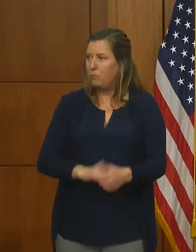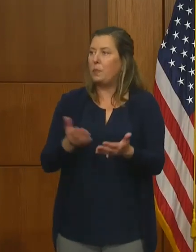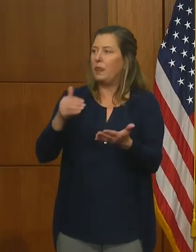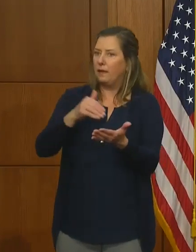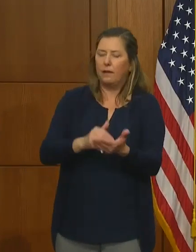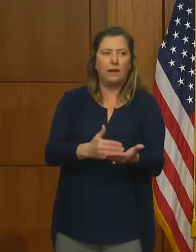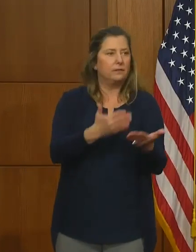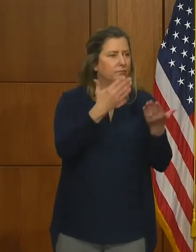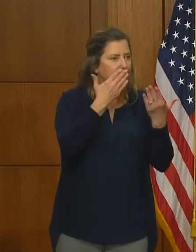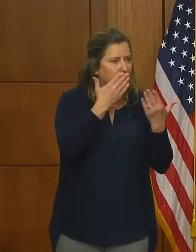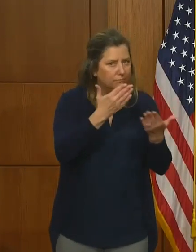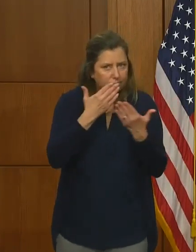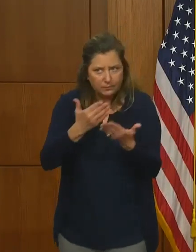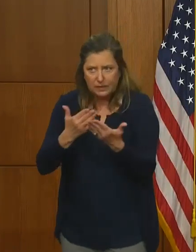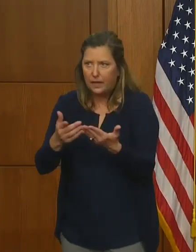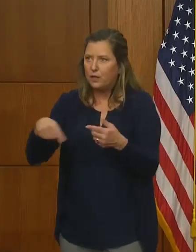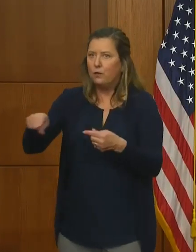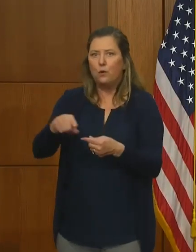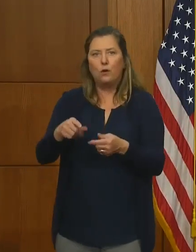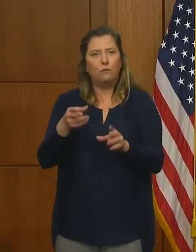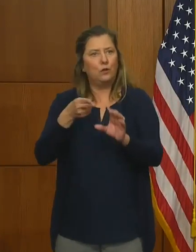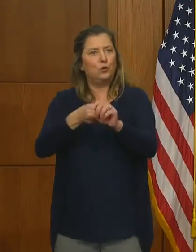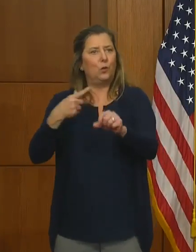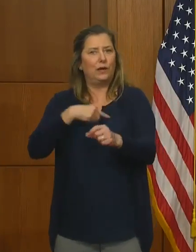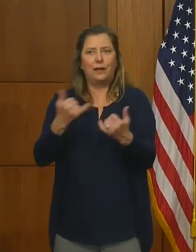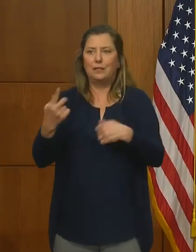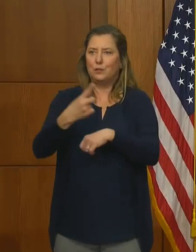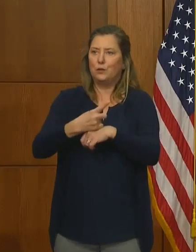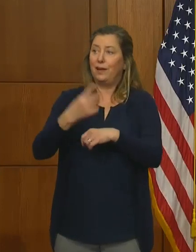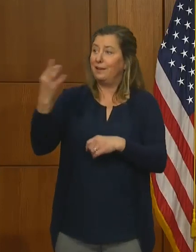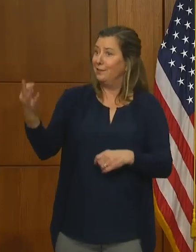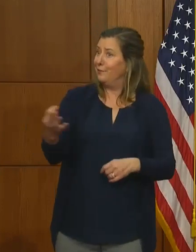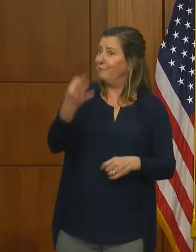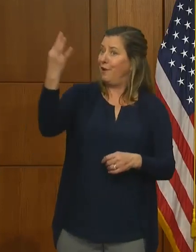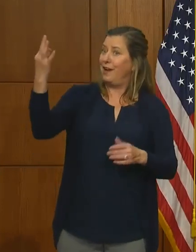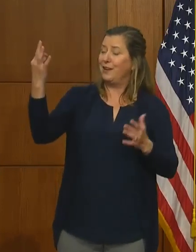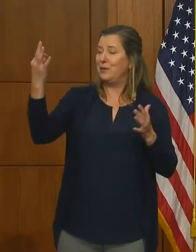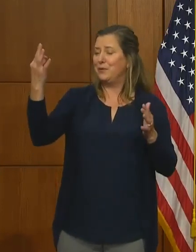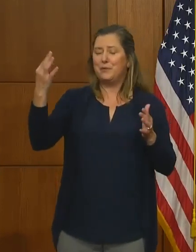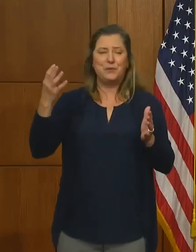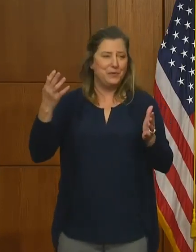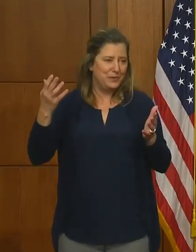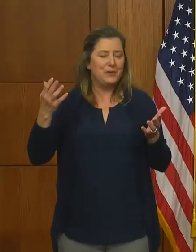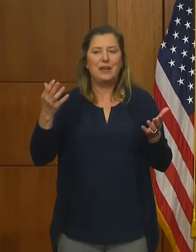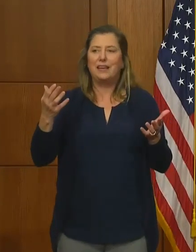BEGINNING. THANK YOU. WELL AGAIN THANKS TO ALL OF YOU FOR